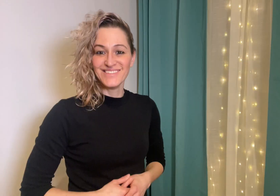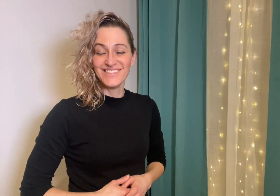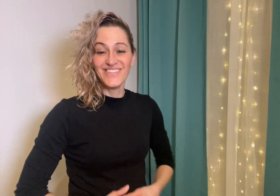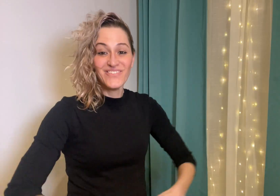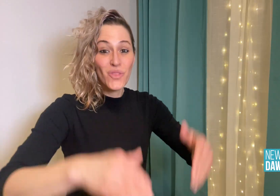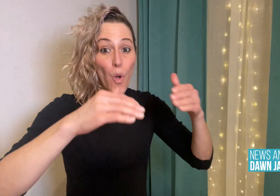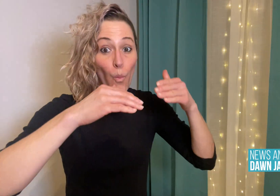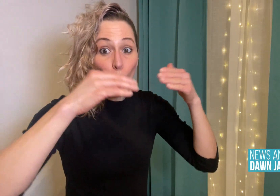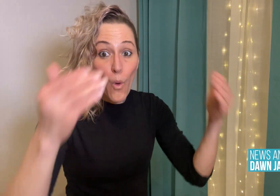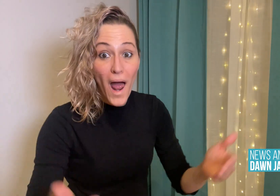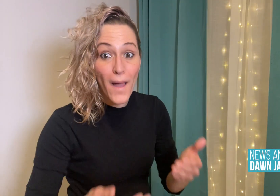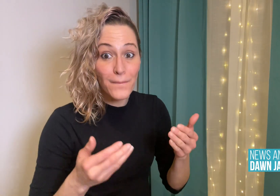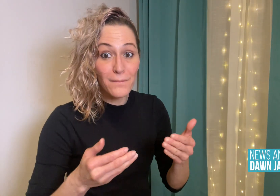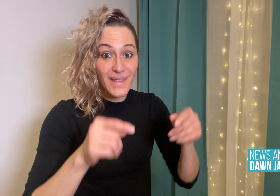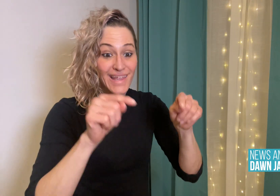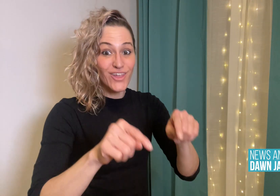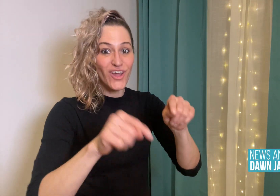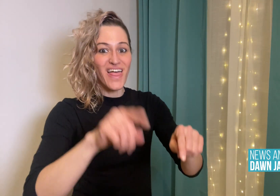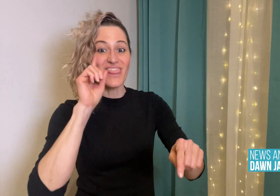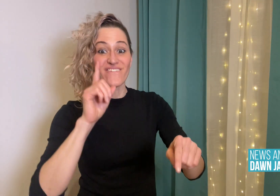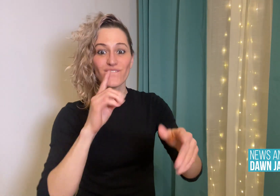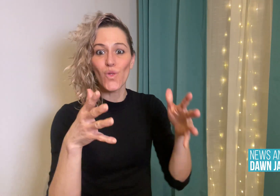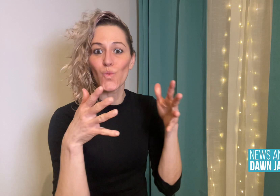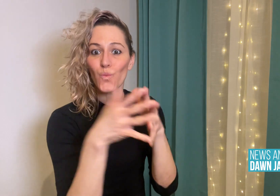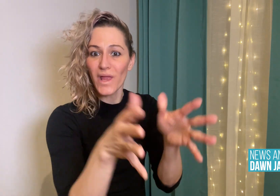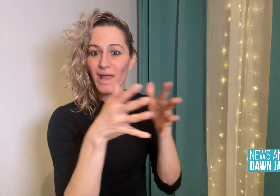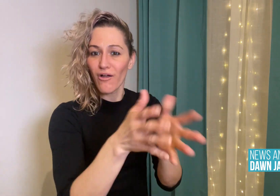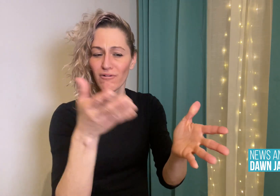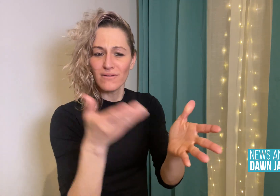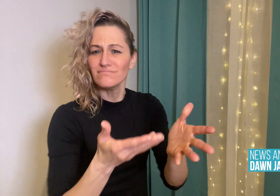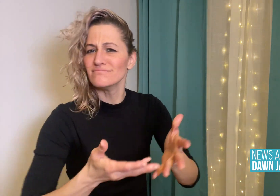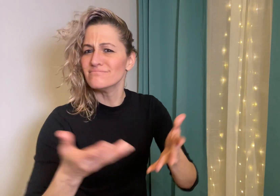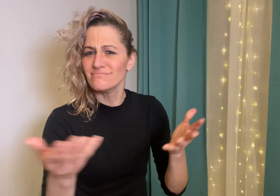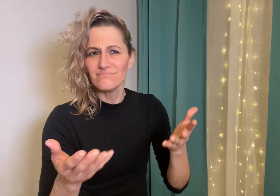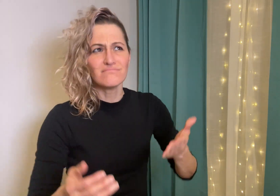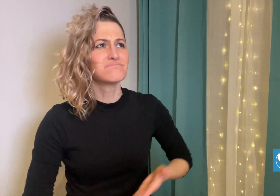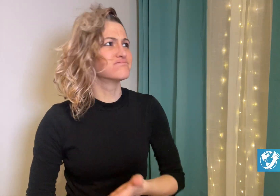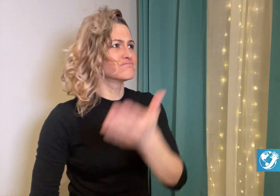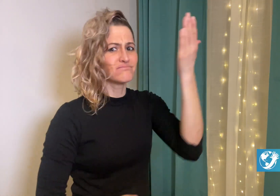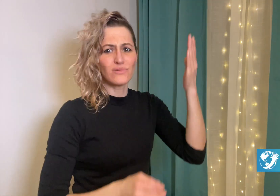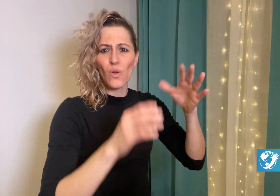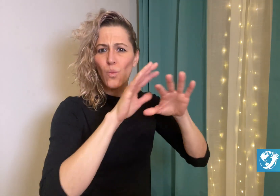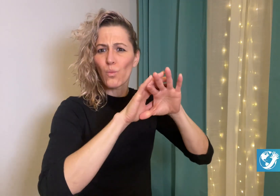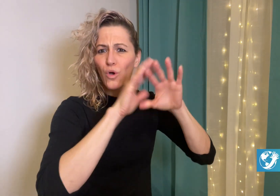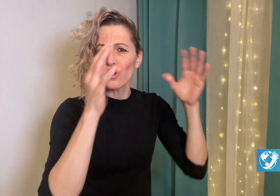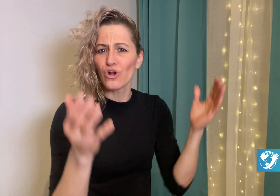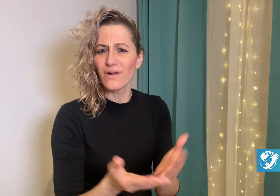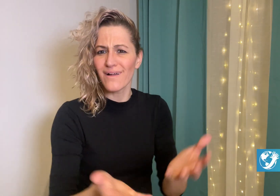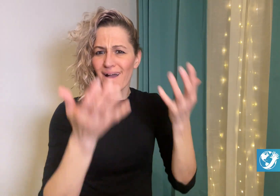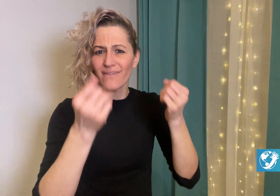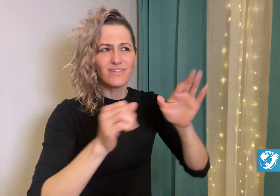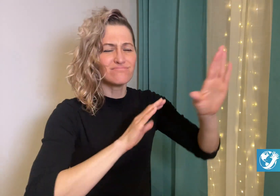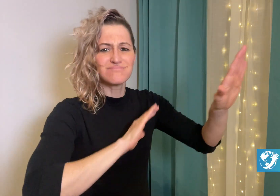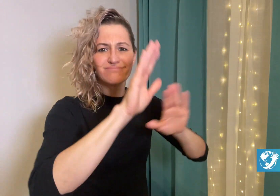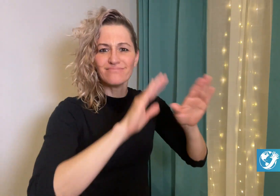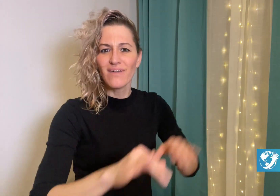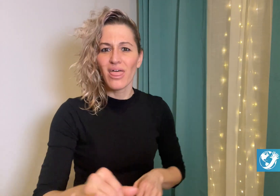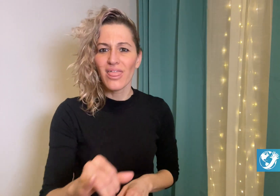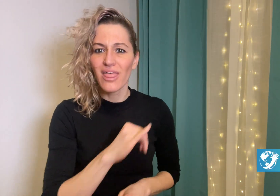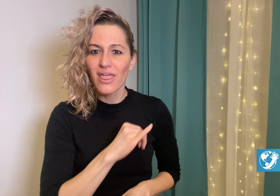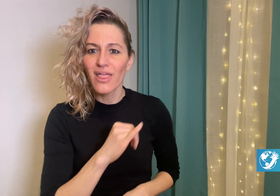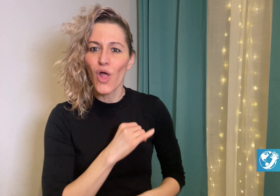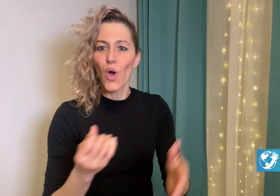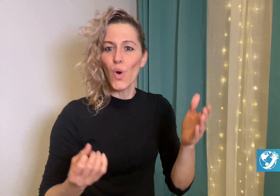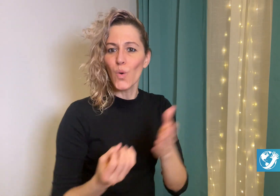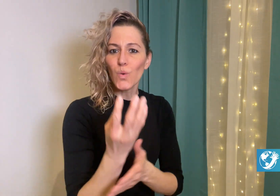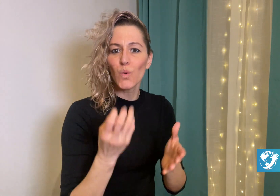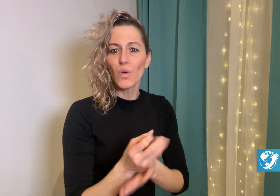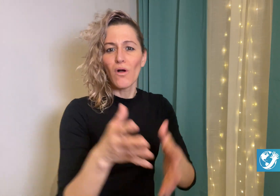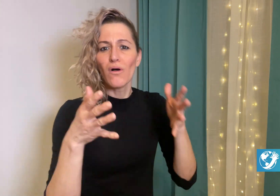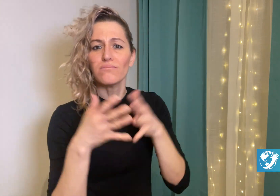Welcome to DeafWire where we share interesting news stories